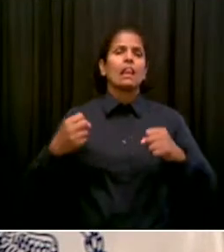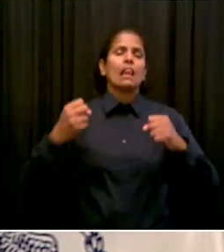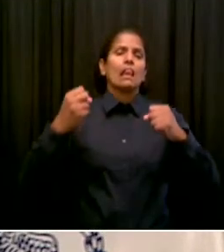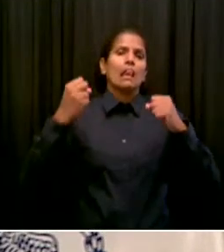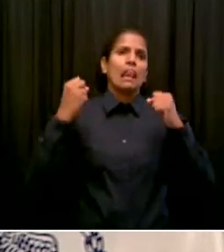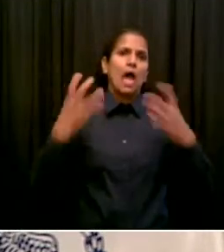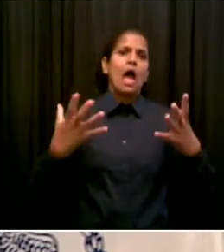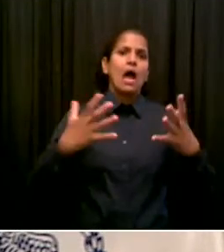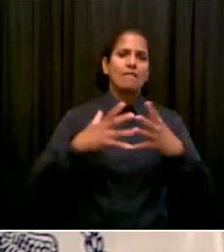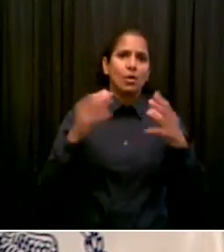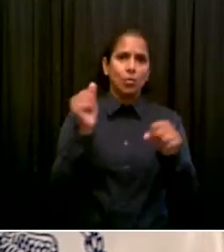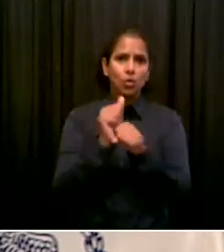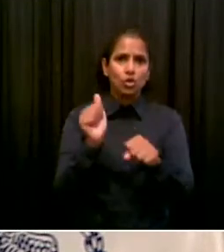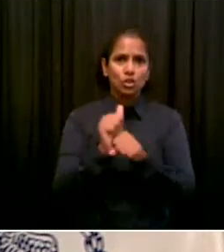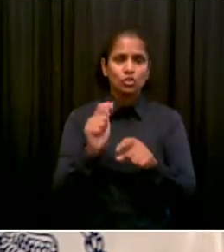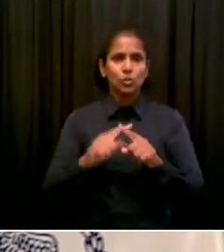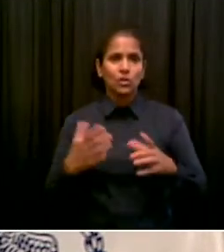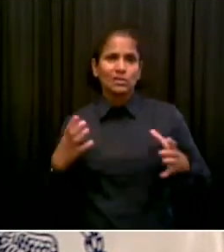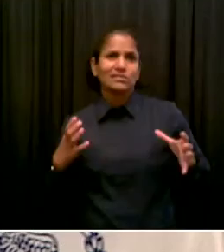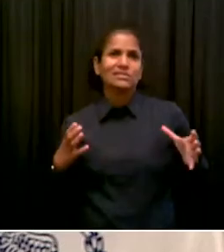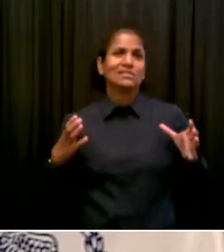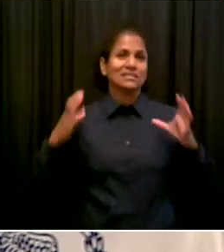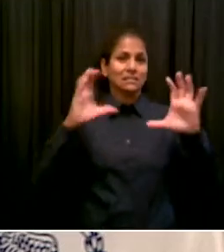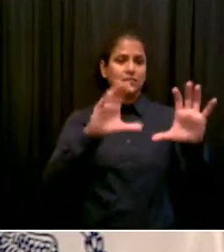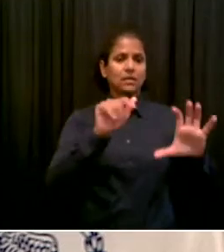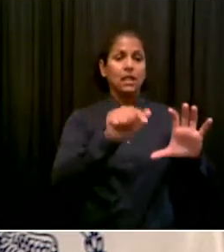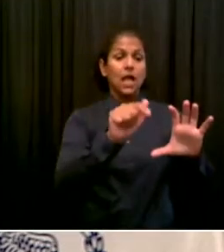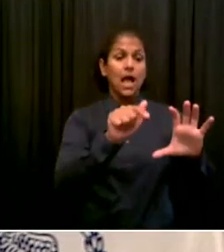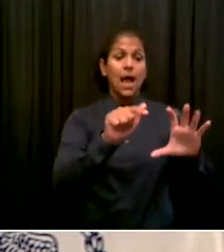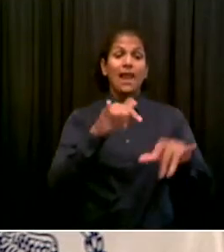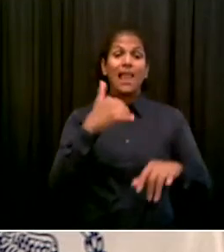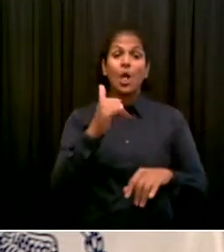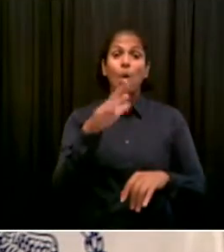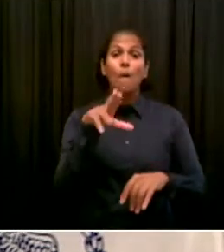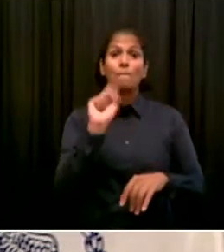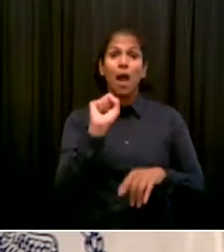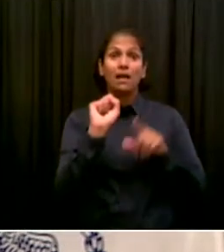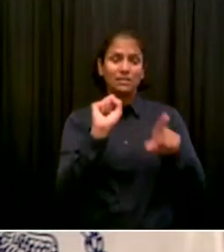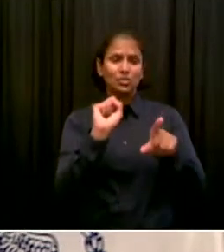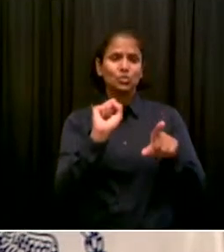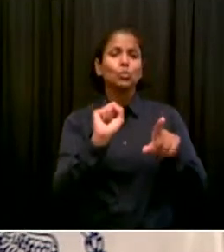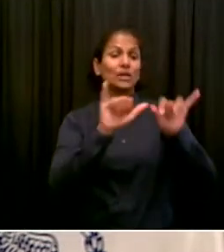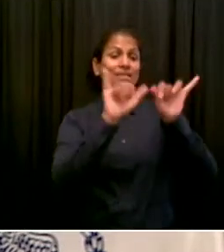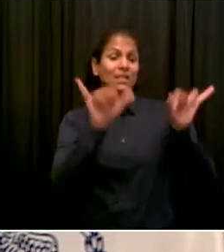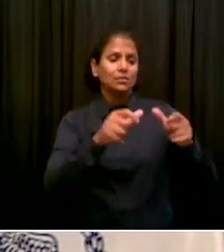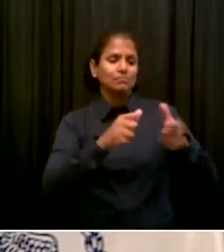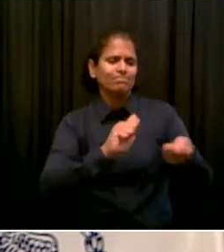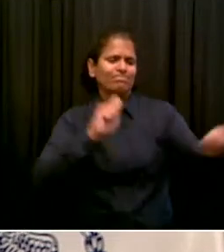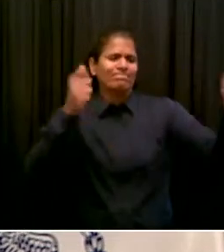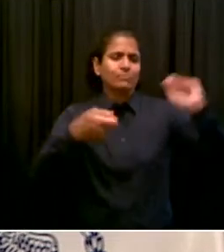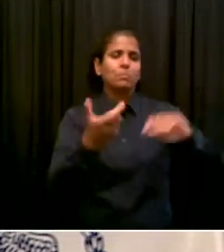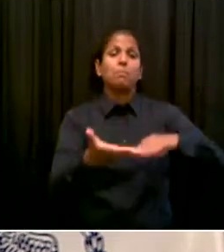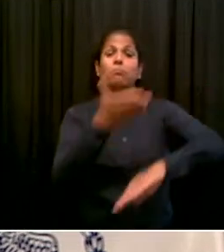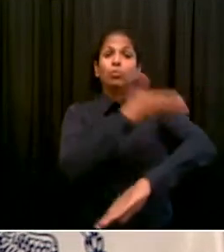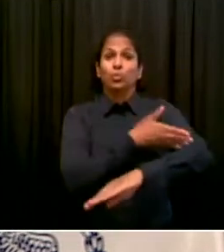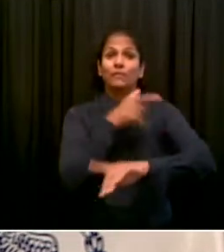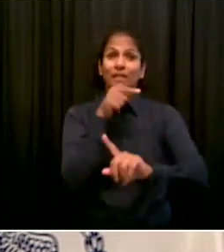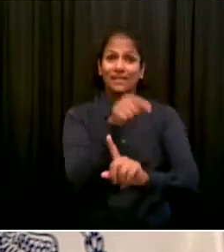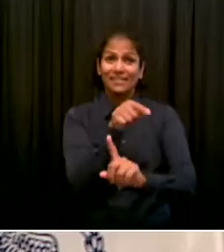ON THESE ISSUES AND THE CHANCELLOR AS WELL. WE PUT A LOT OF ENERGY INTO